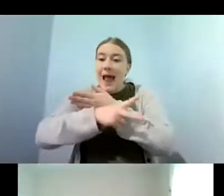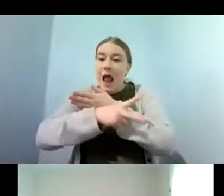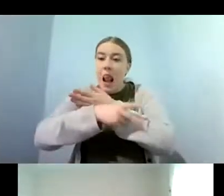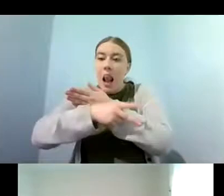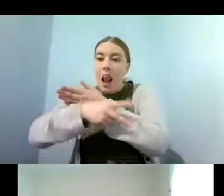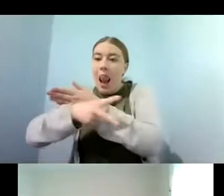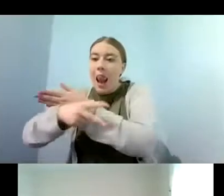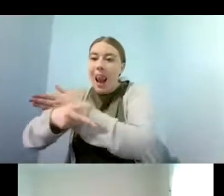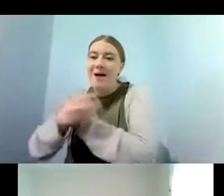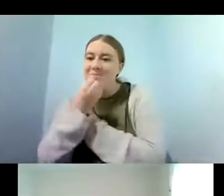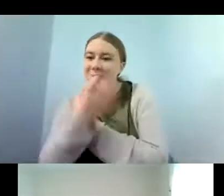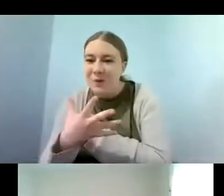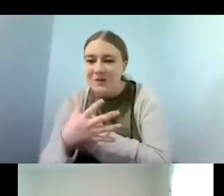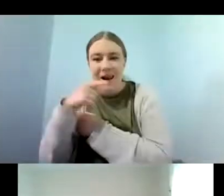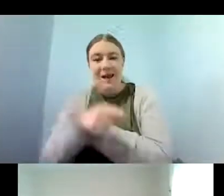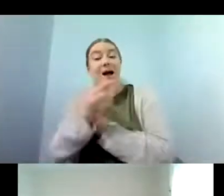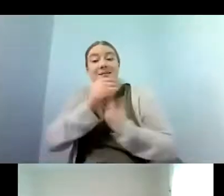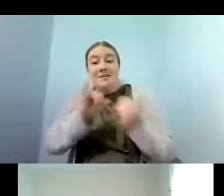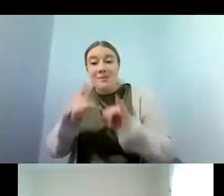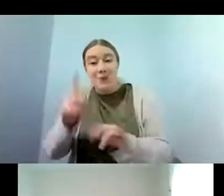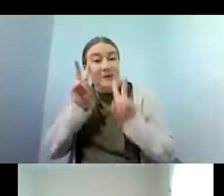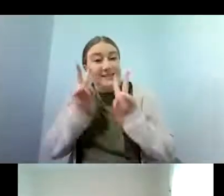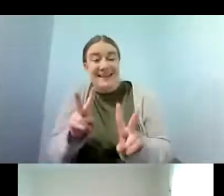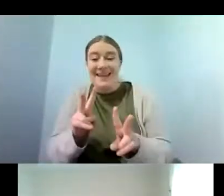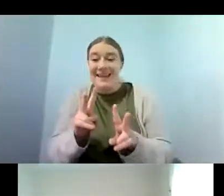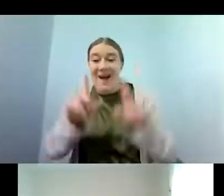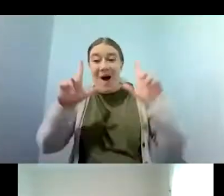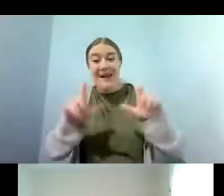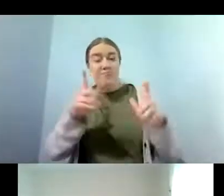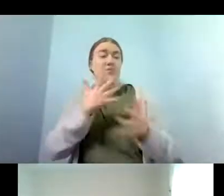see that really clearly clearly on camera and it's just it's fantastic to watch them